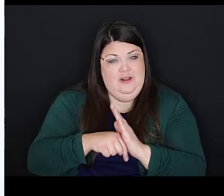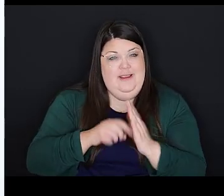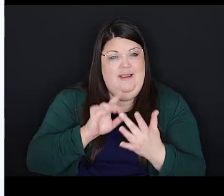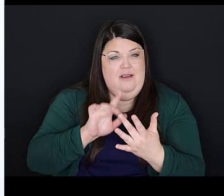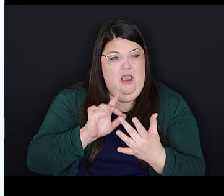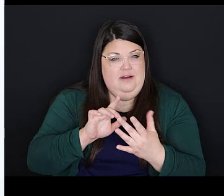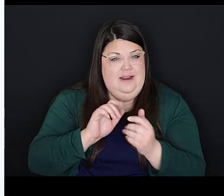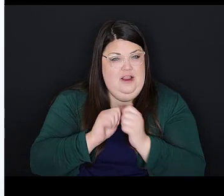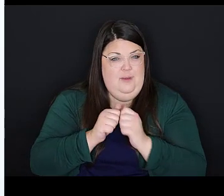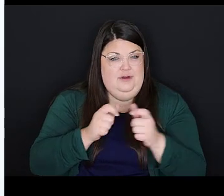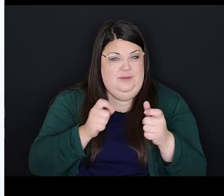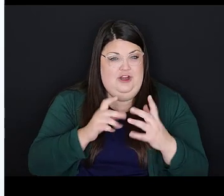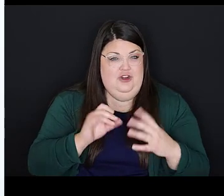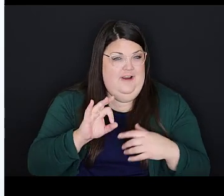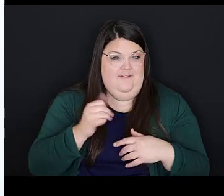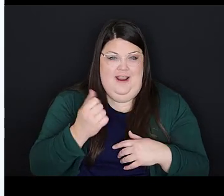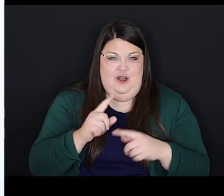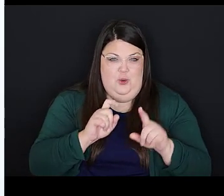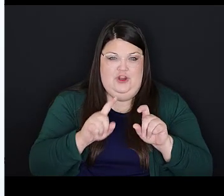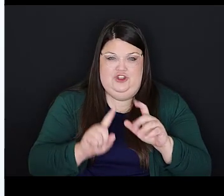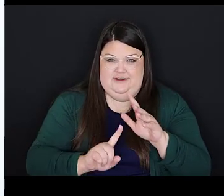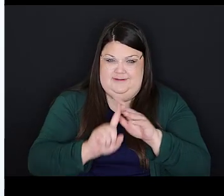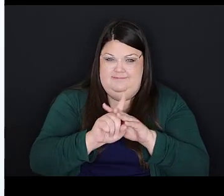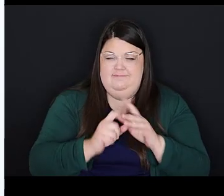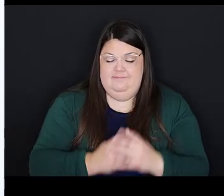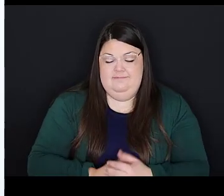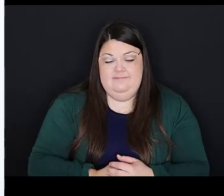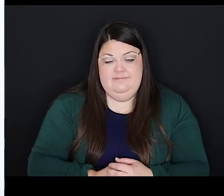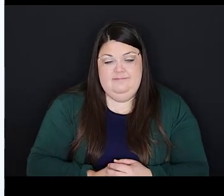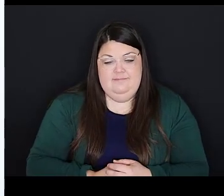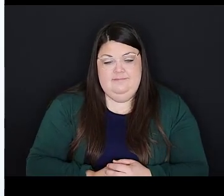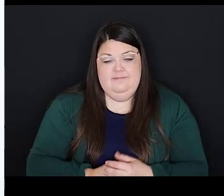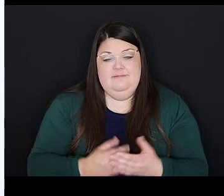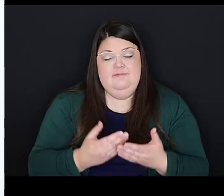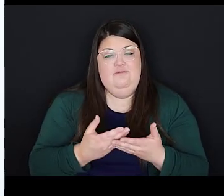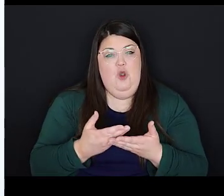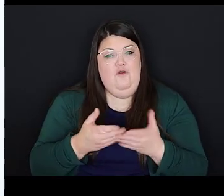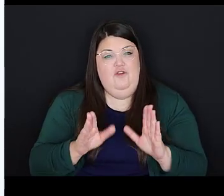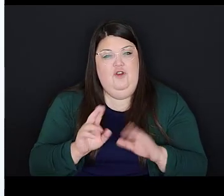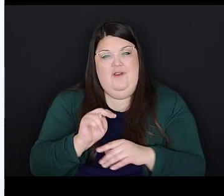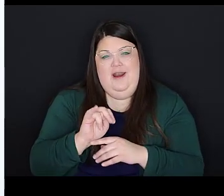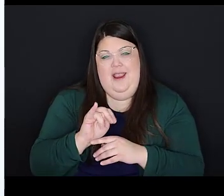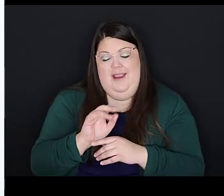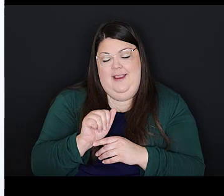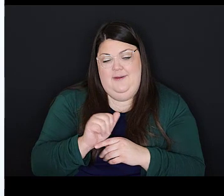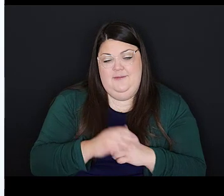manager with any questions. Overview of the NIA.